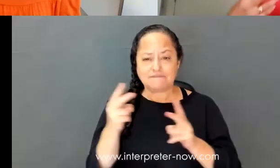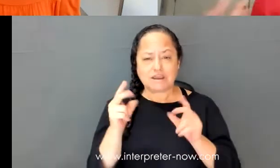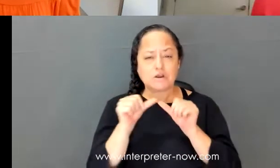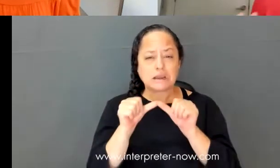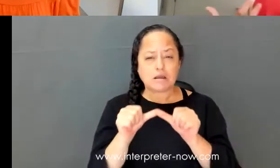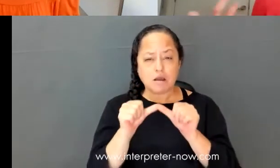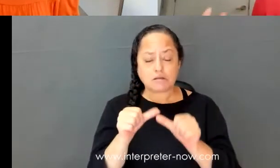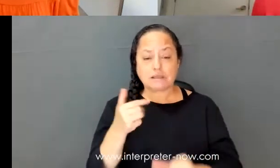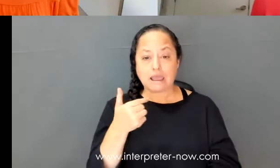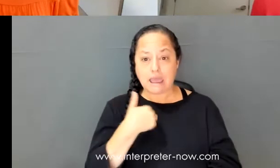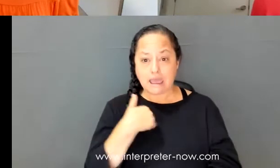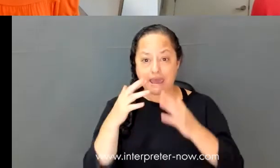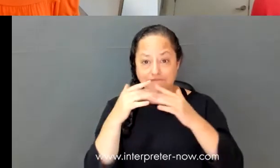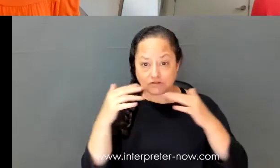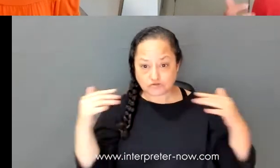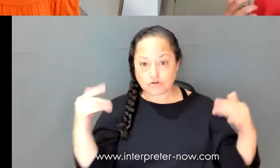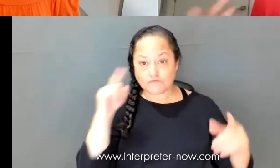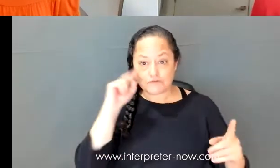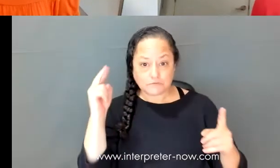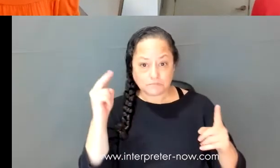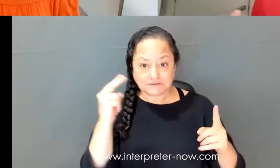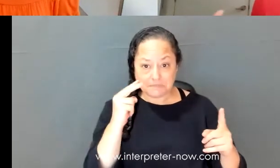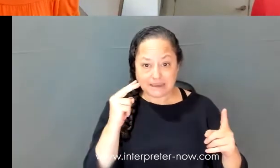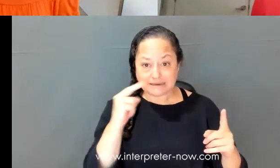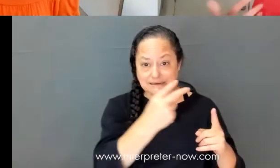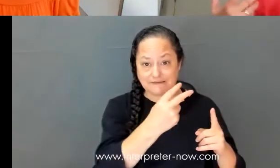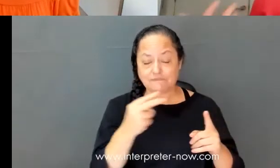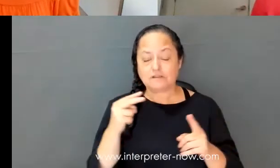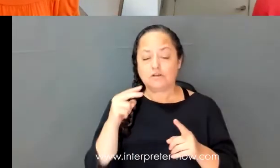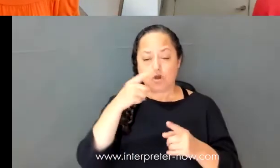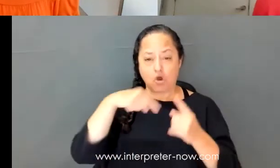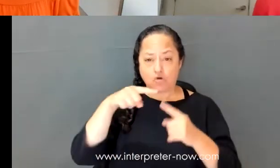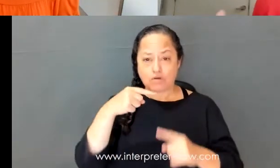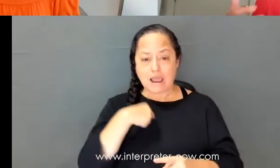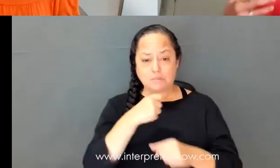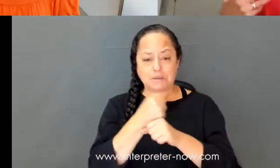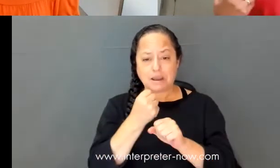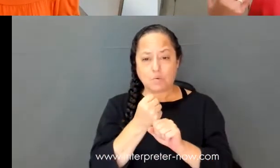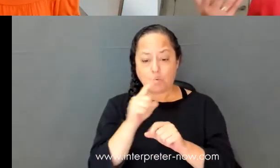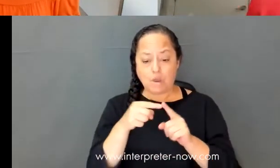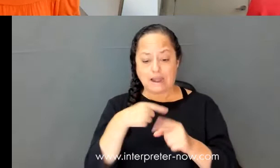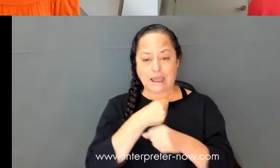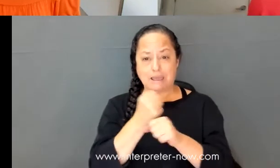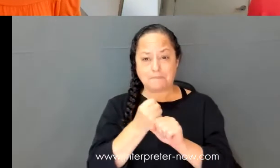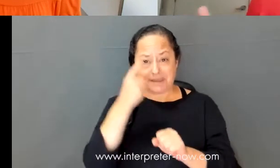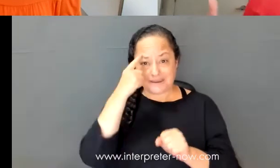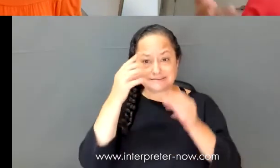Do I have a diversity of perspectives around me when I make decisions when I'm launching